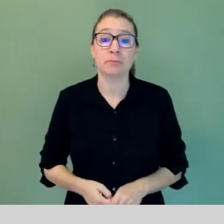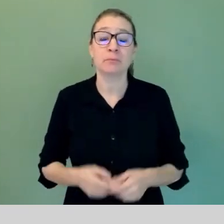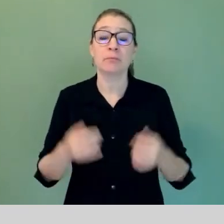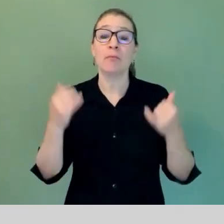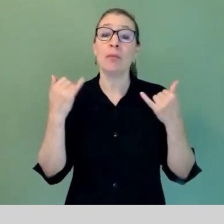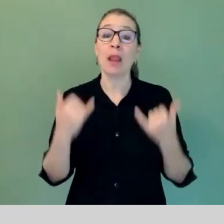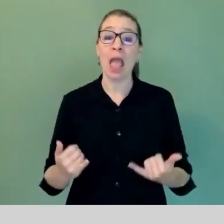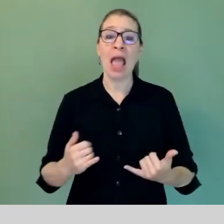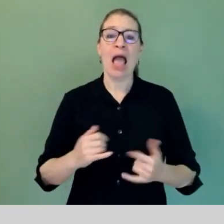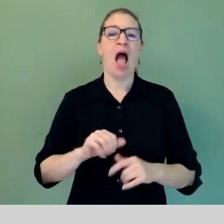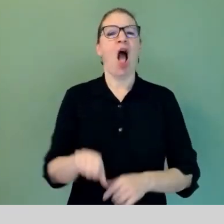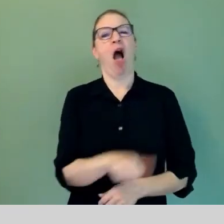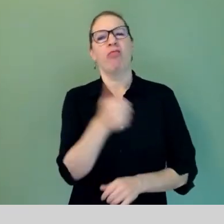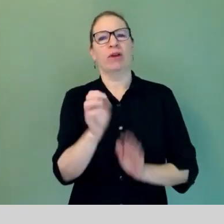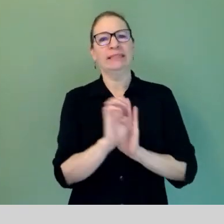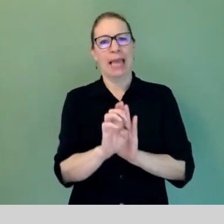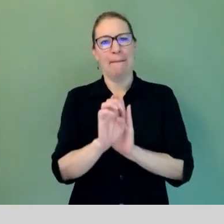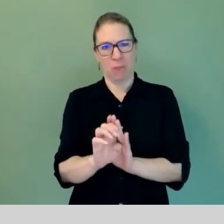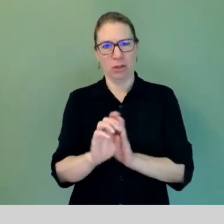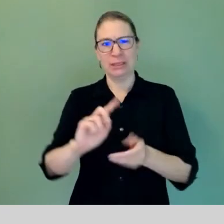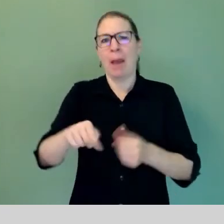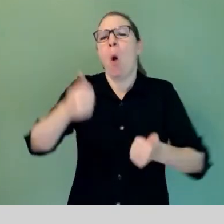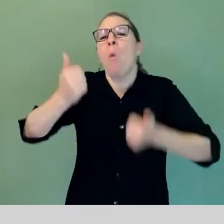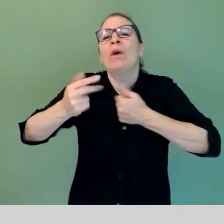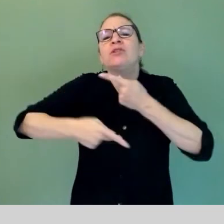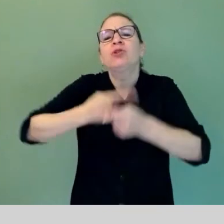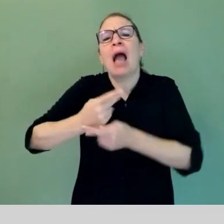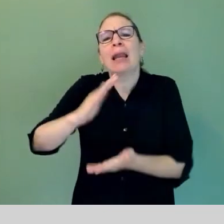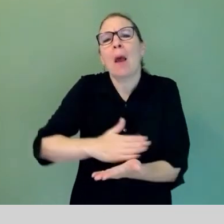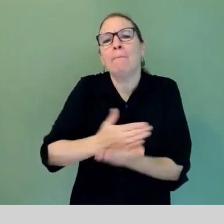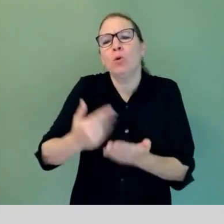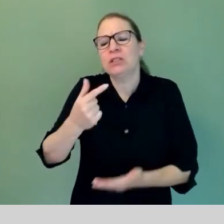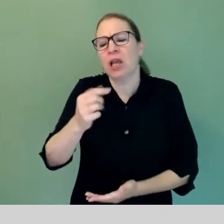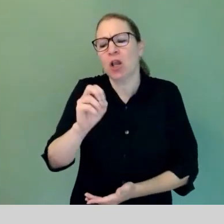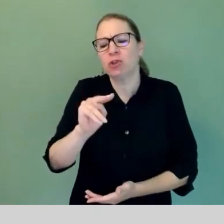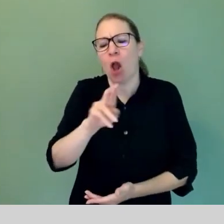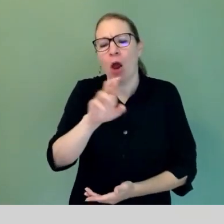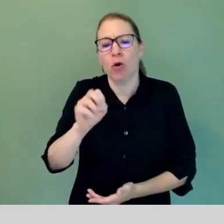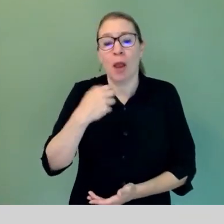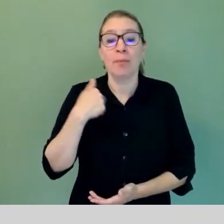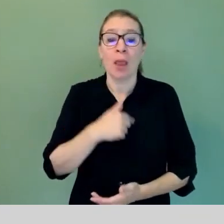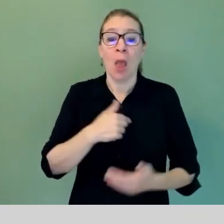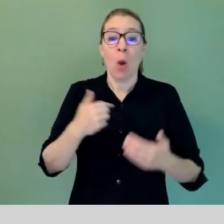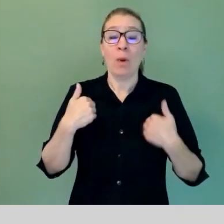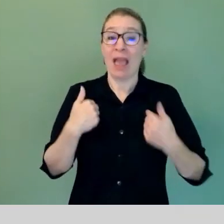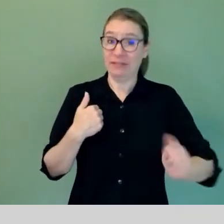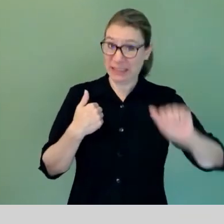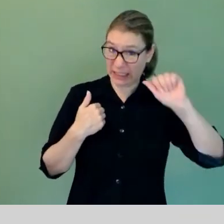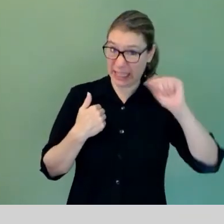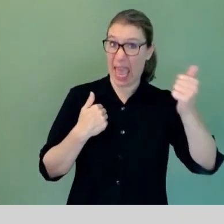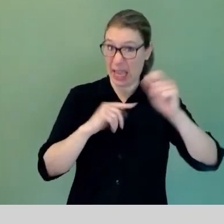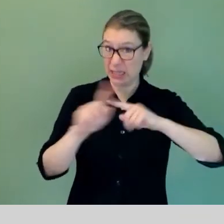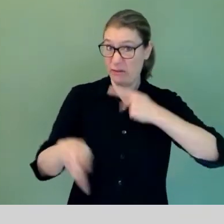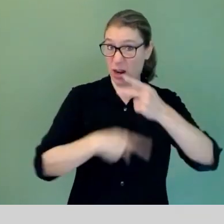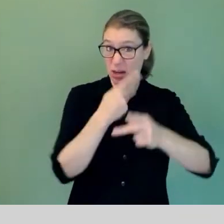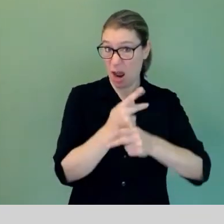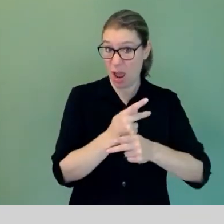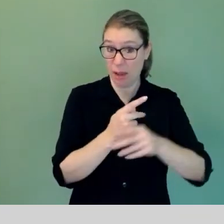Let's consider another example for music genre classifier. And in this case, we have 10 music genre classes.